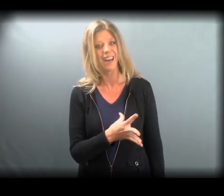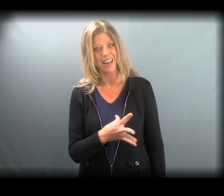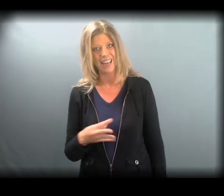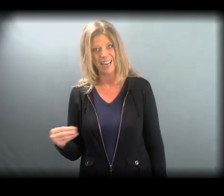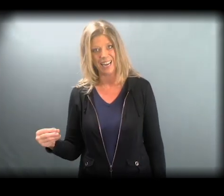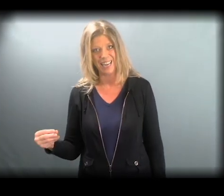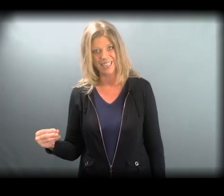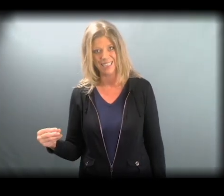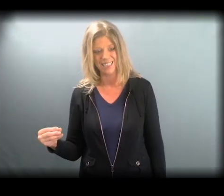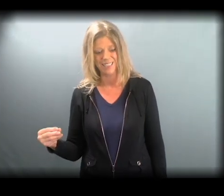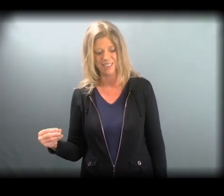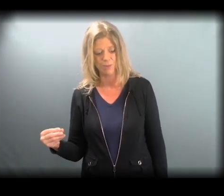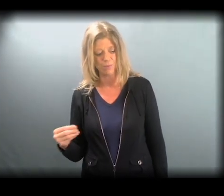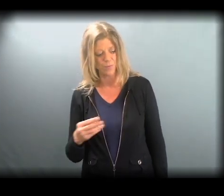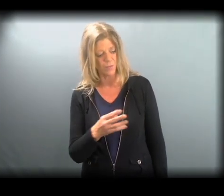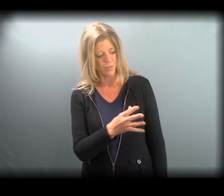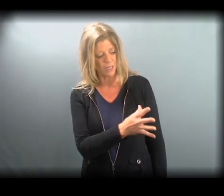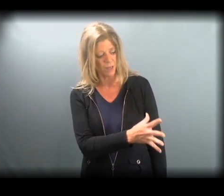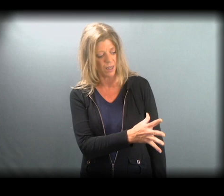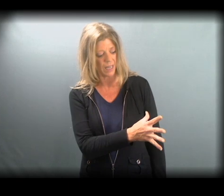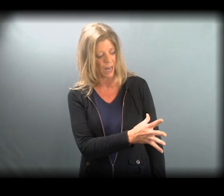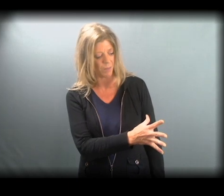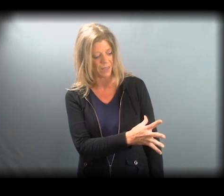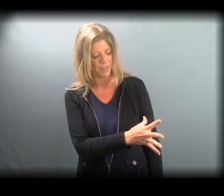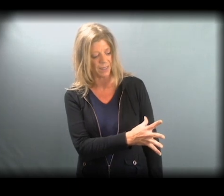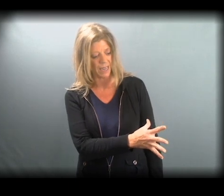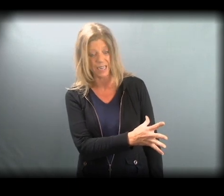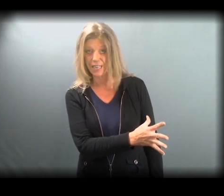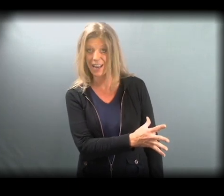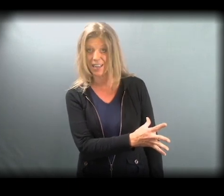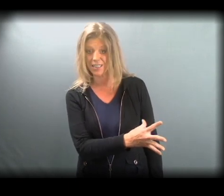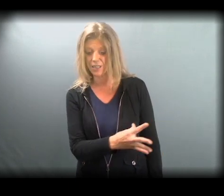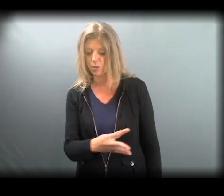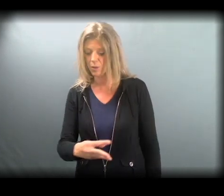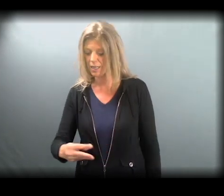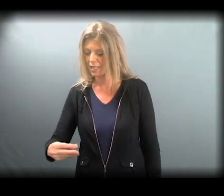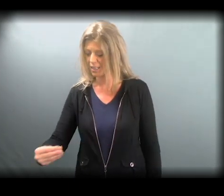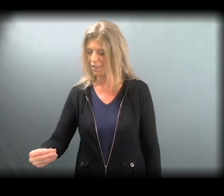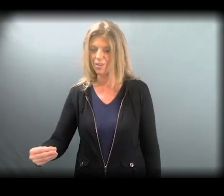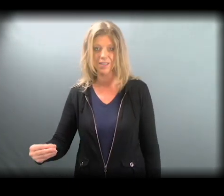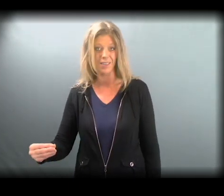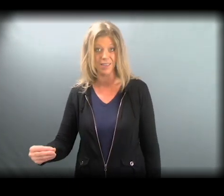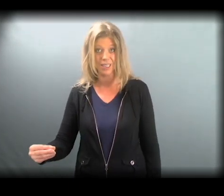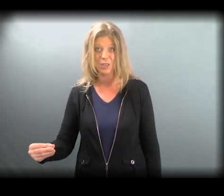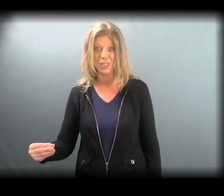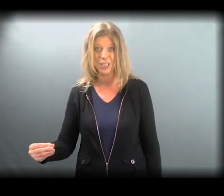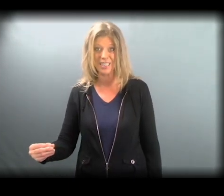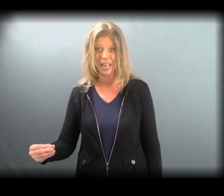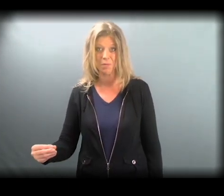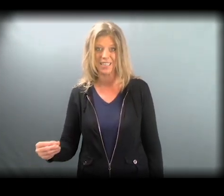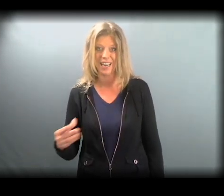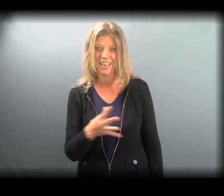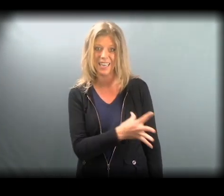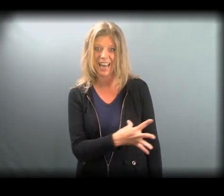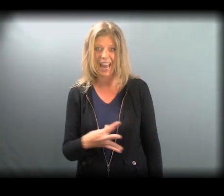AND On the opposite side your hand is open, and it closes as it goes to your same side.